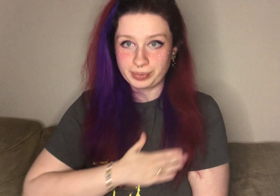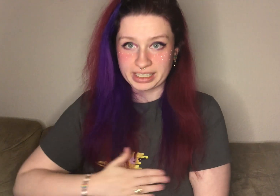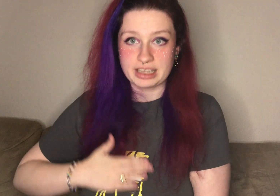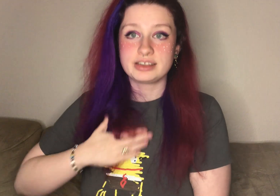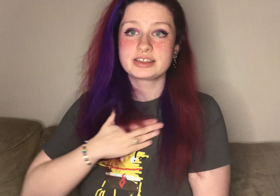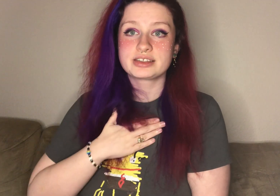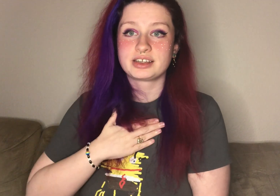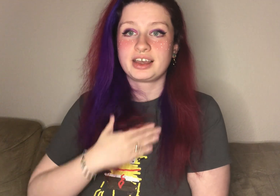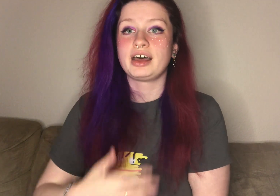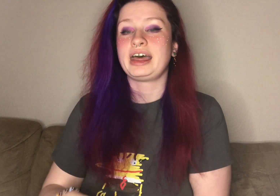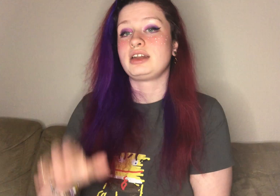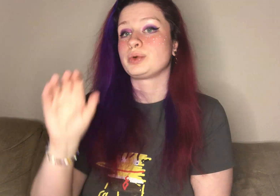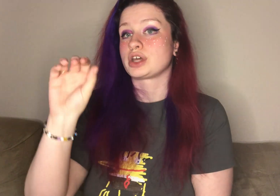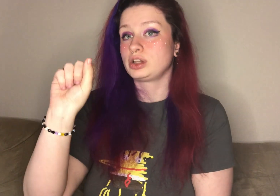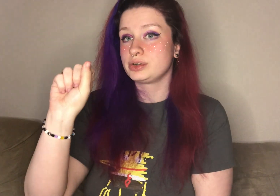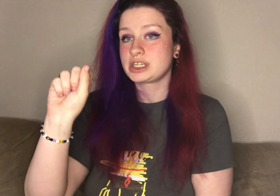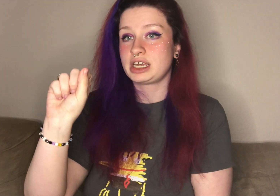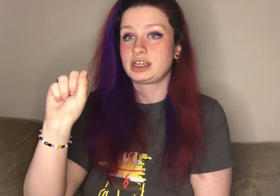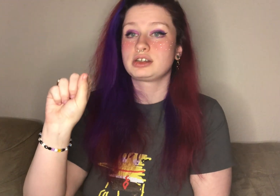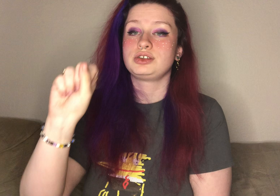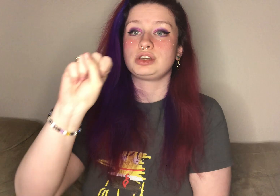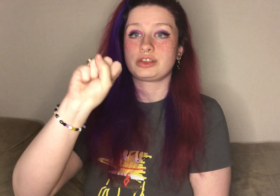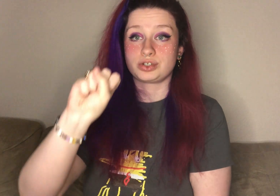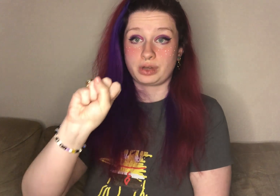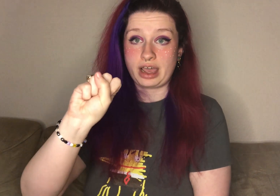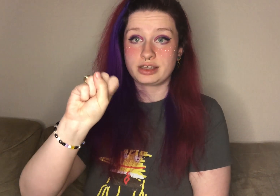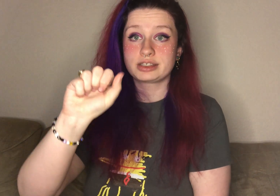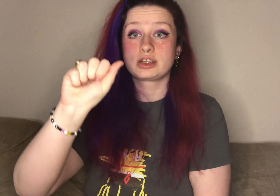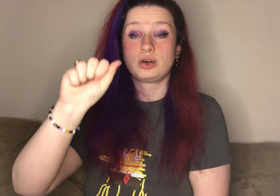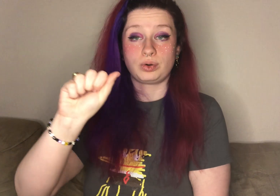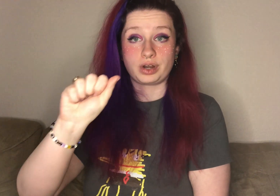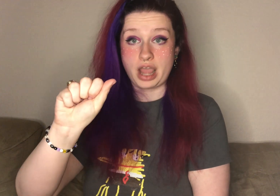please and with a closed hand you can either do an s or an a